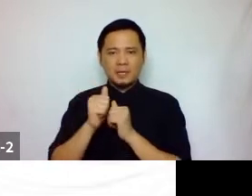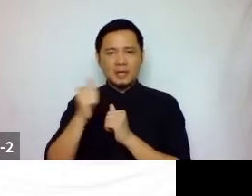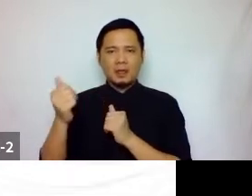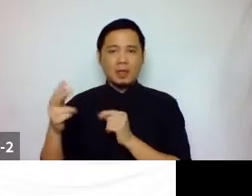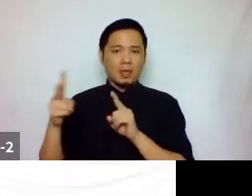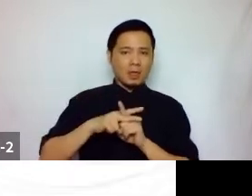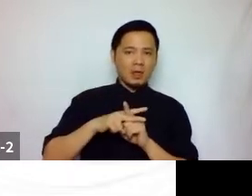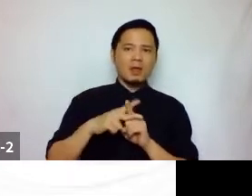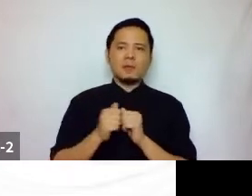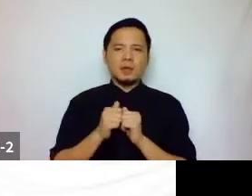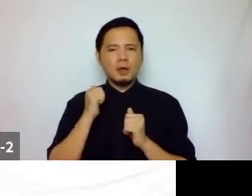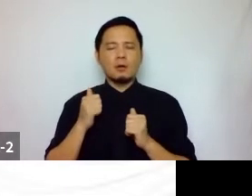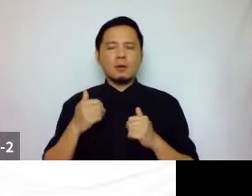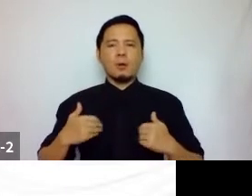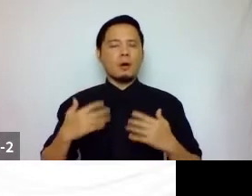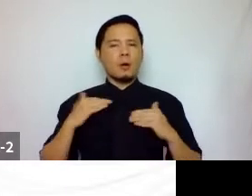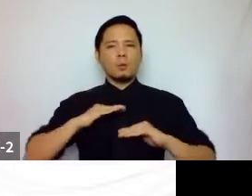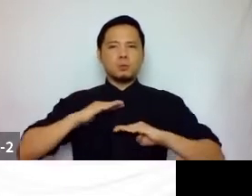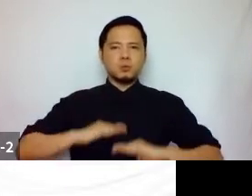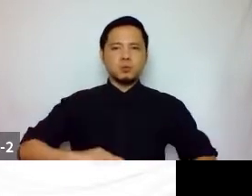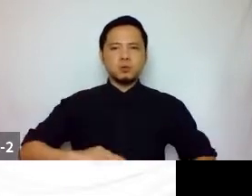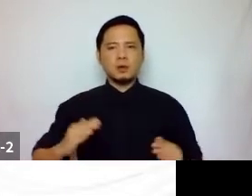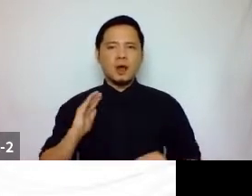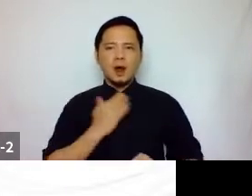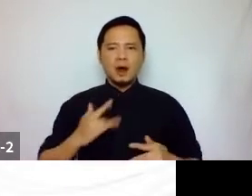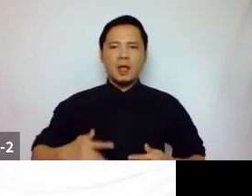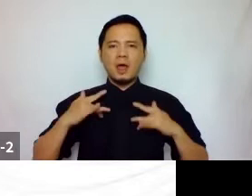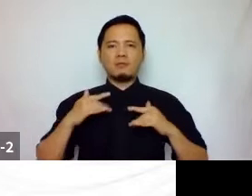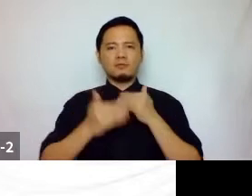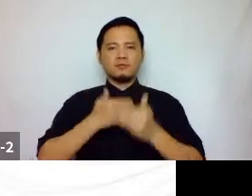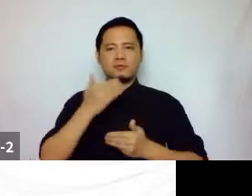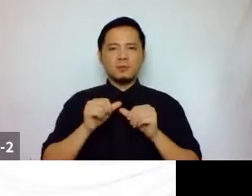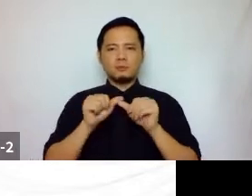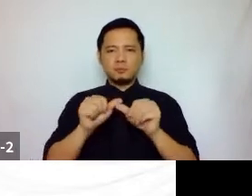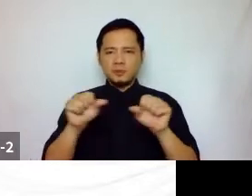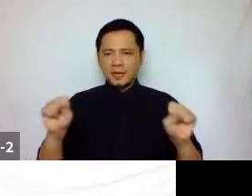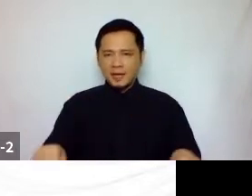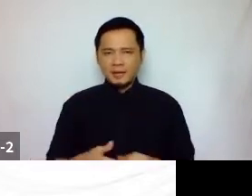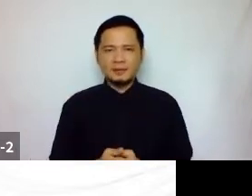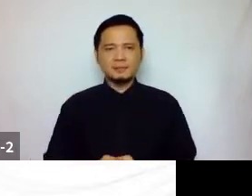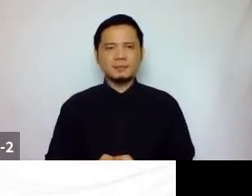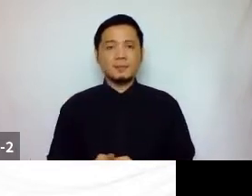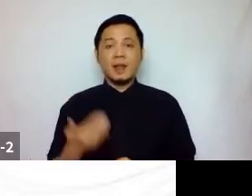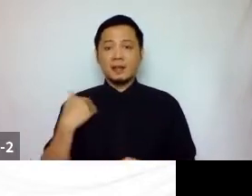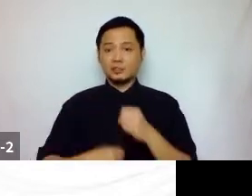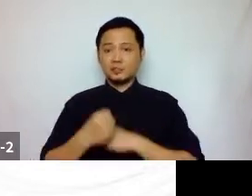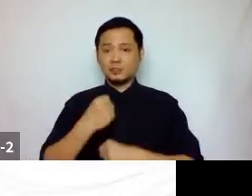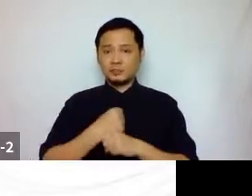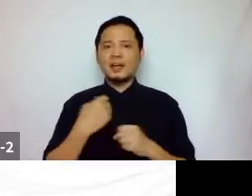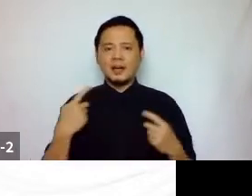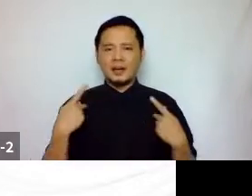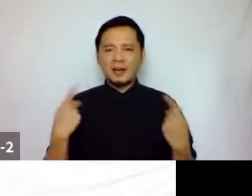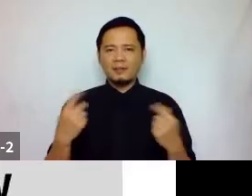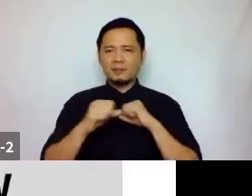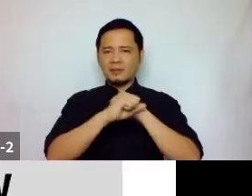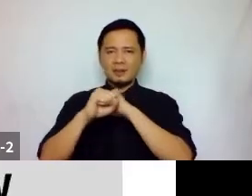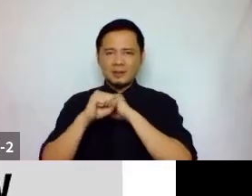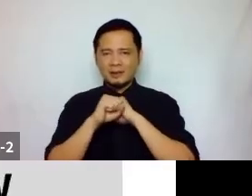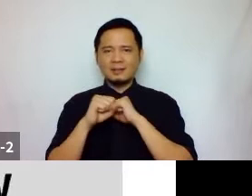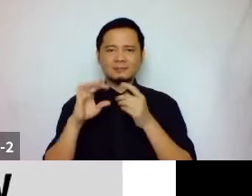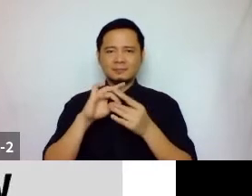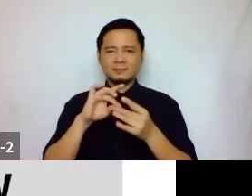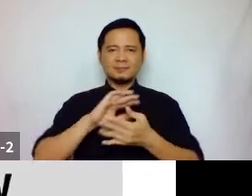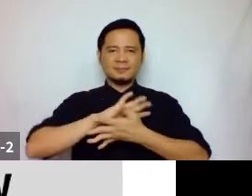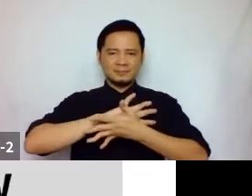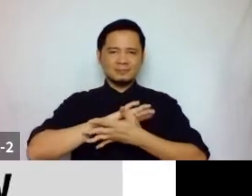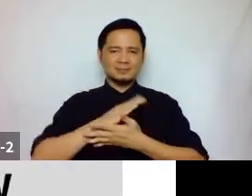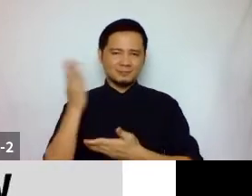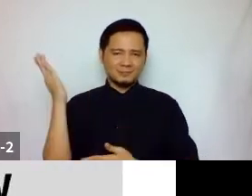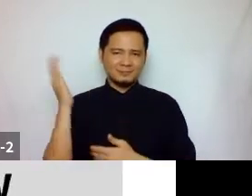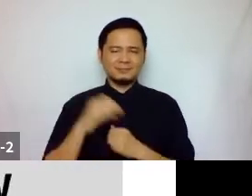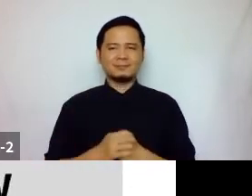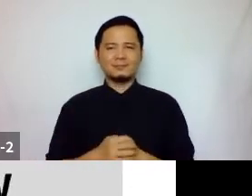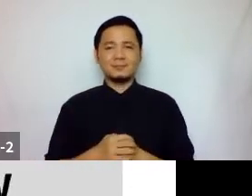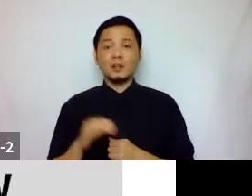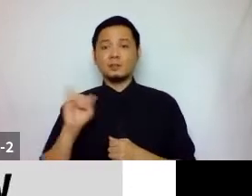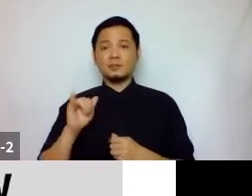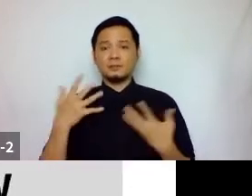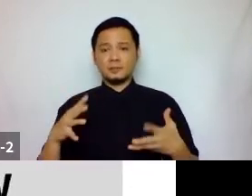So we are only following through to our old campaign which is Bida Solusyon sa COVID-19 and we also partnered with private sectors.